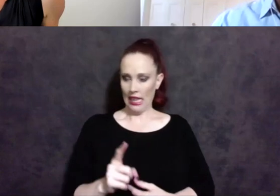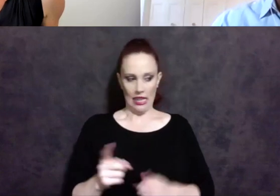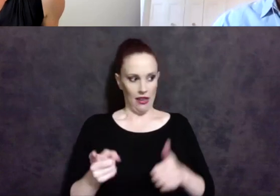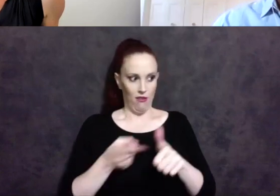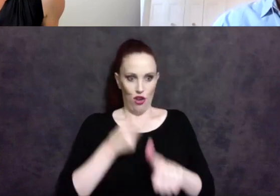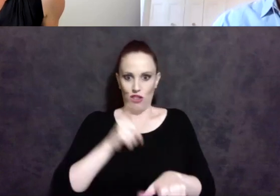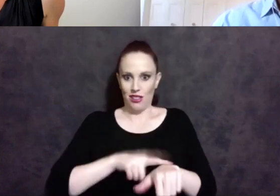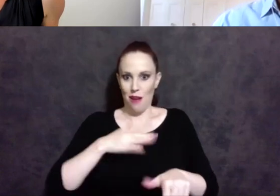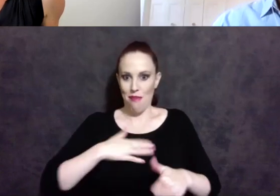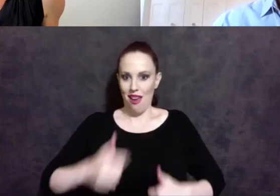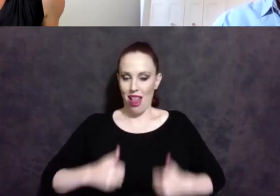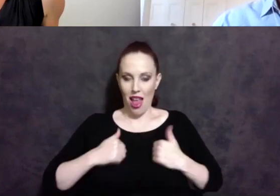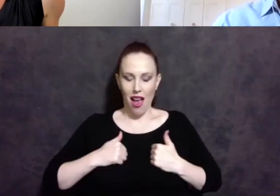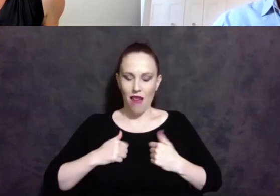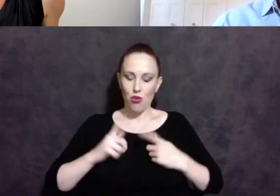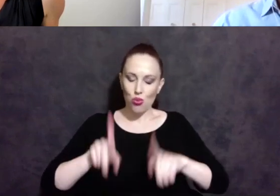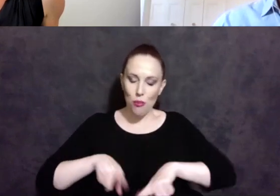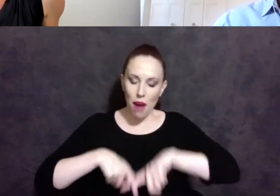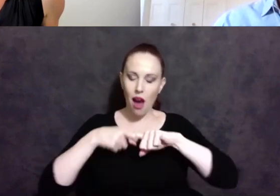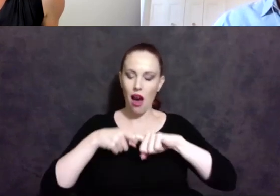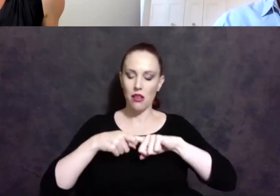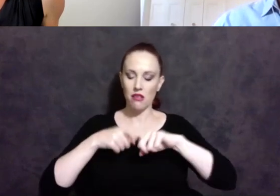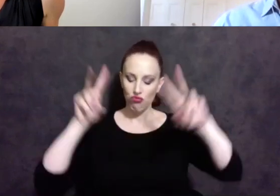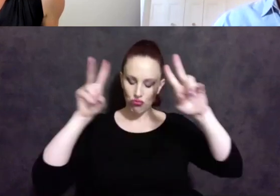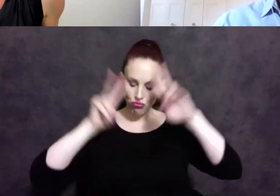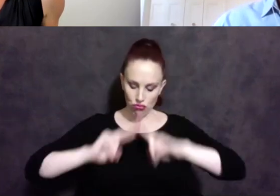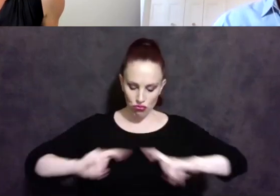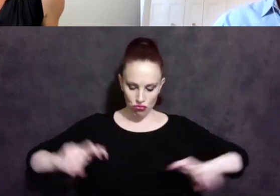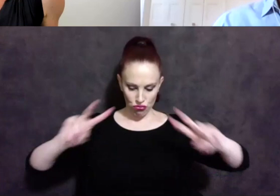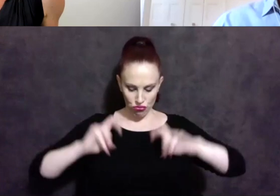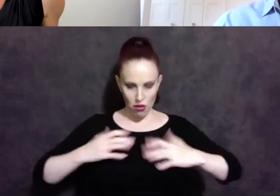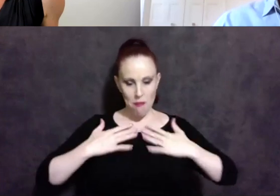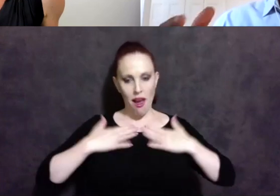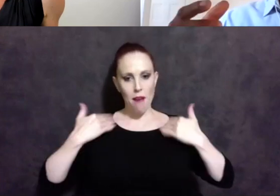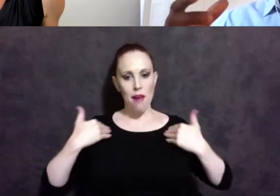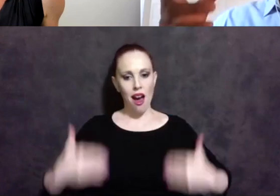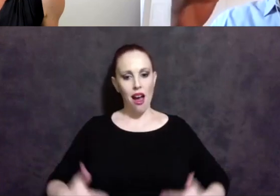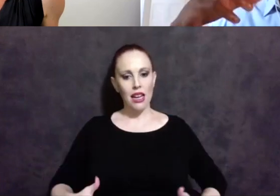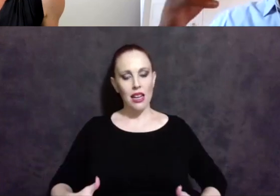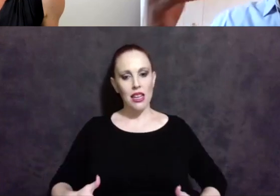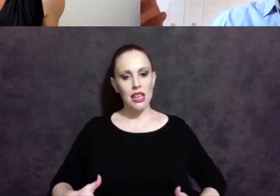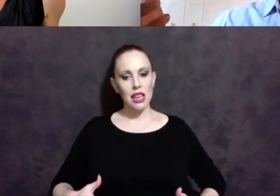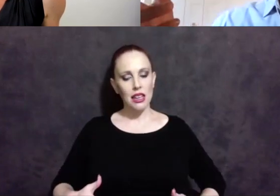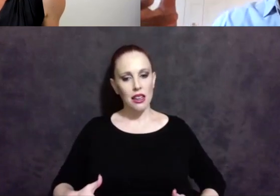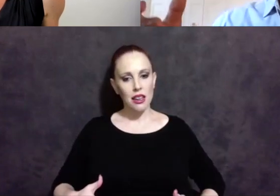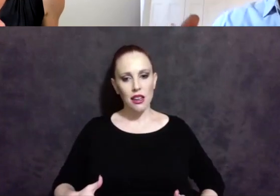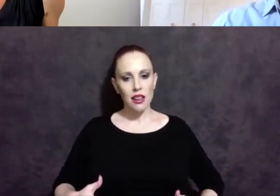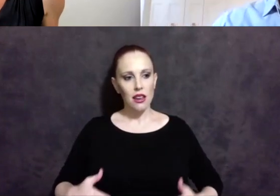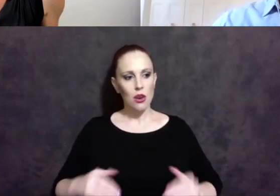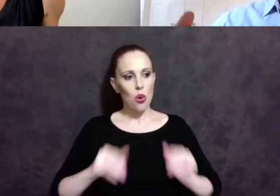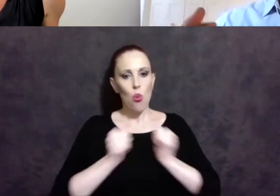pause and look at my body in a way where I couldn't catastrophize. I am looking at my